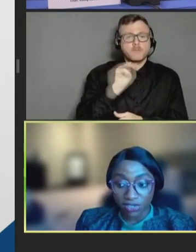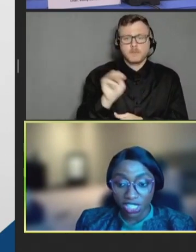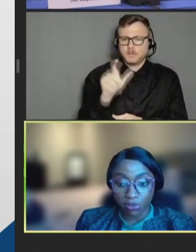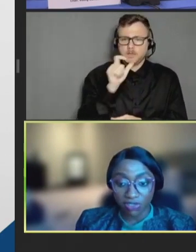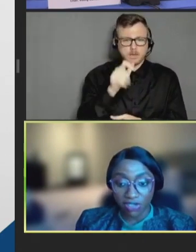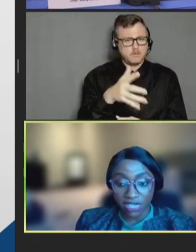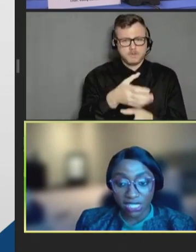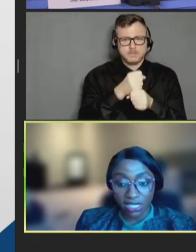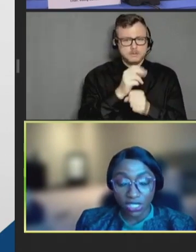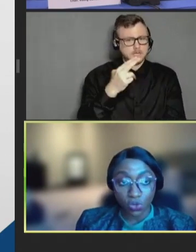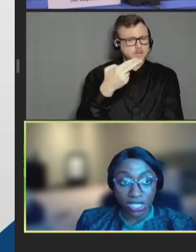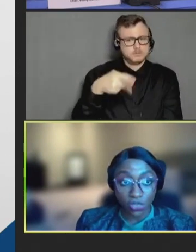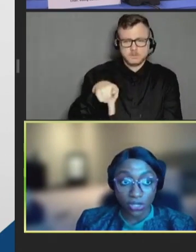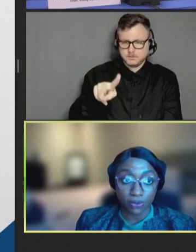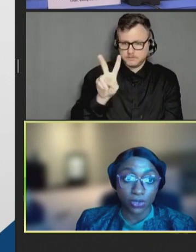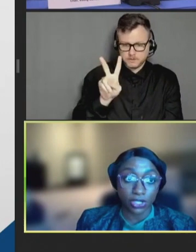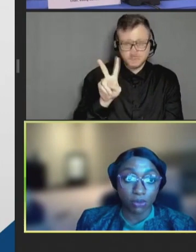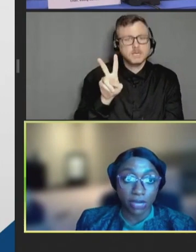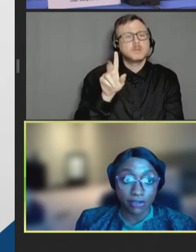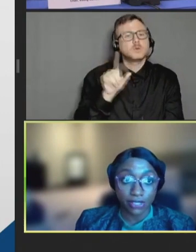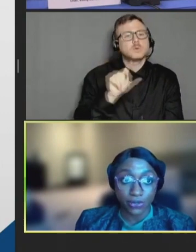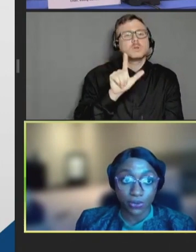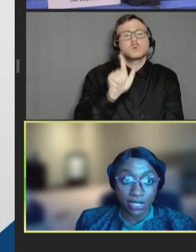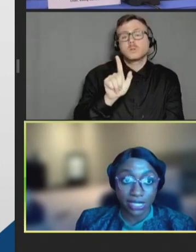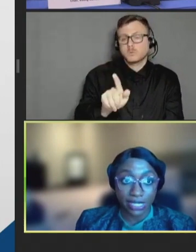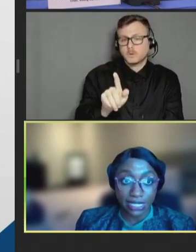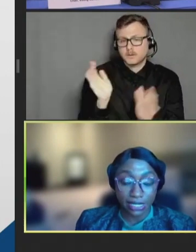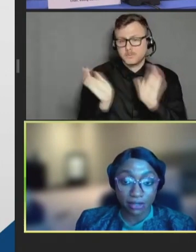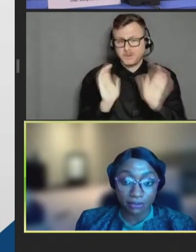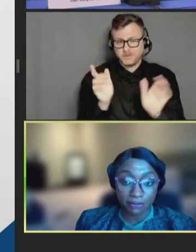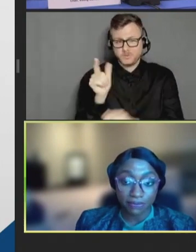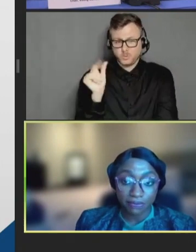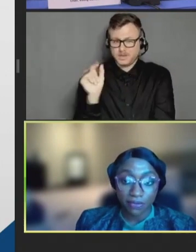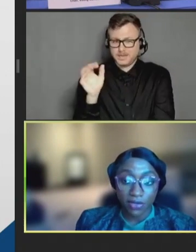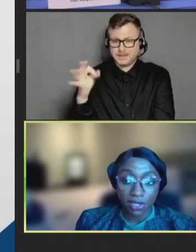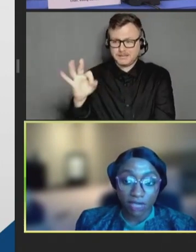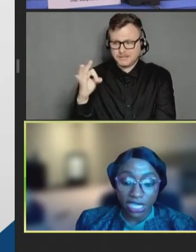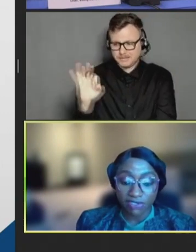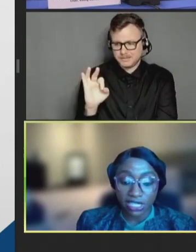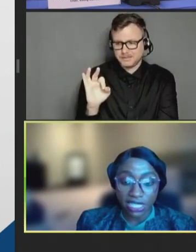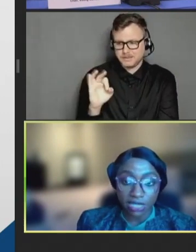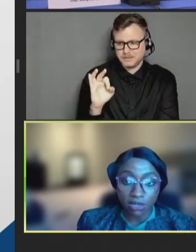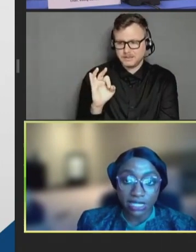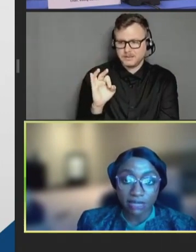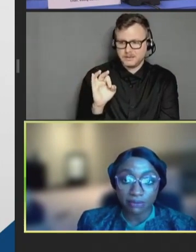HPV vaccine in 2021 in comparison to 2019. Can I have the next slide please?